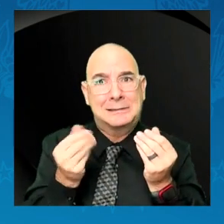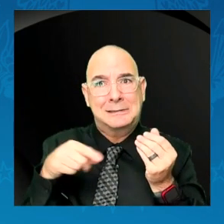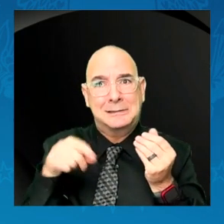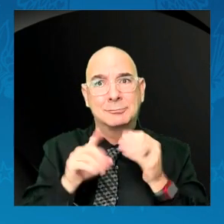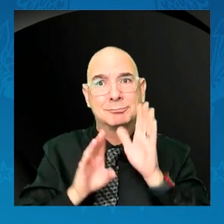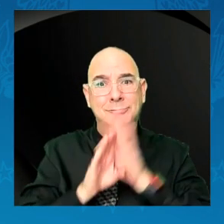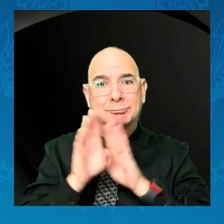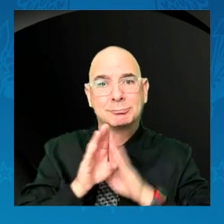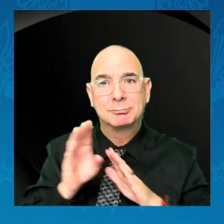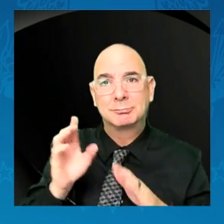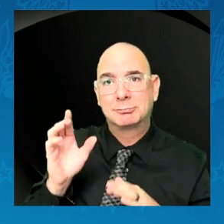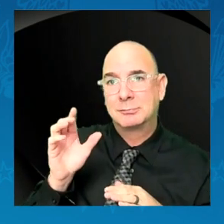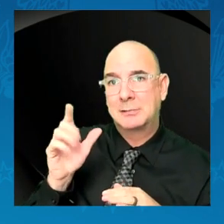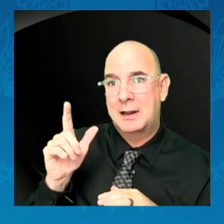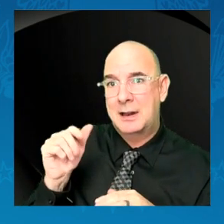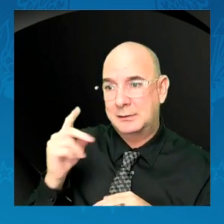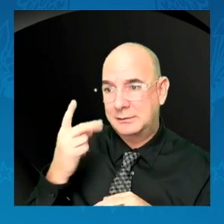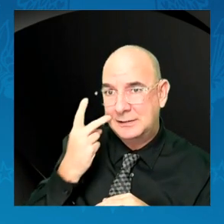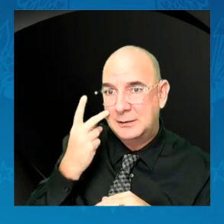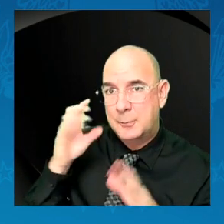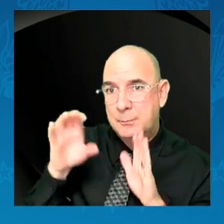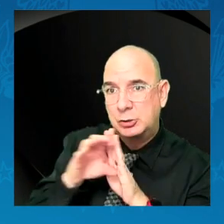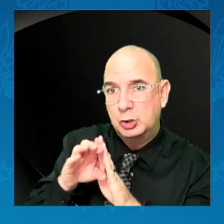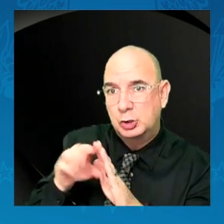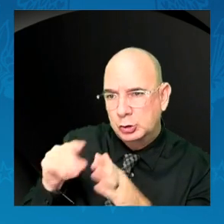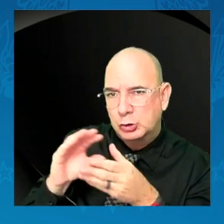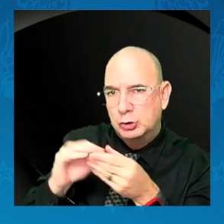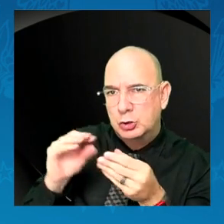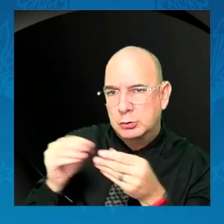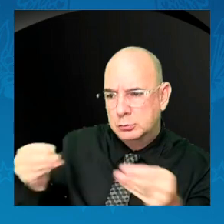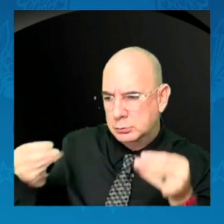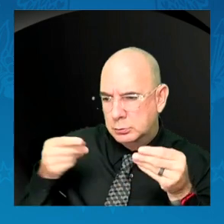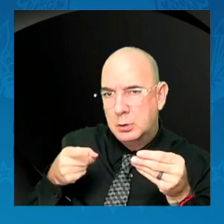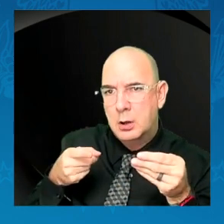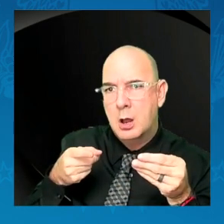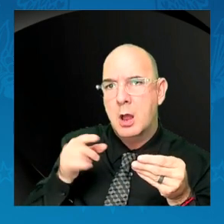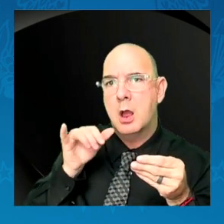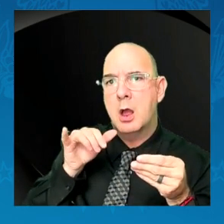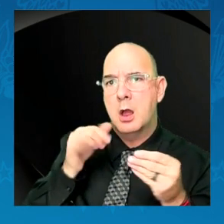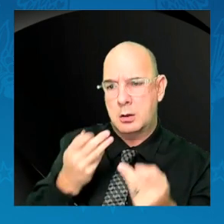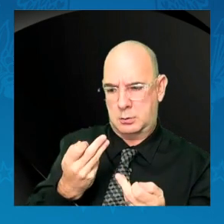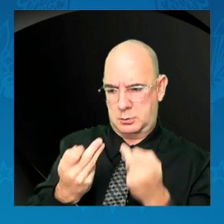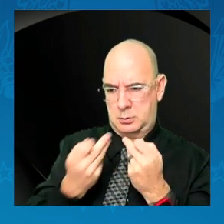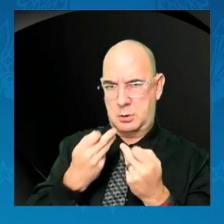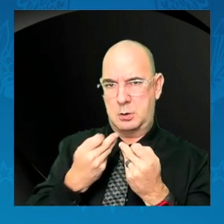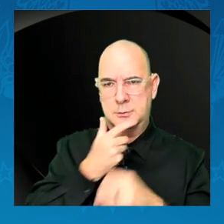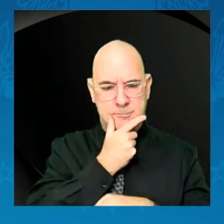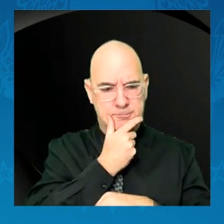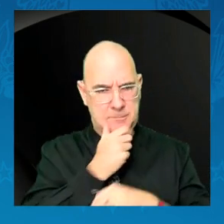of how our planet's landscapes change over time and how those changes affect people,